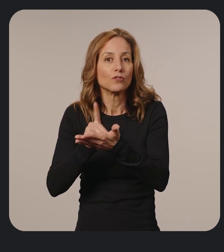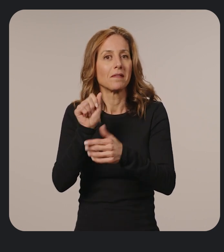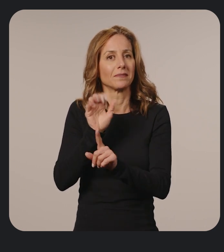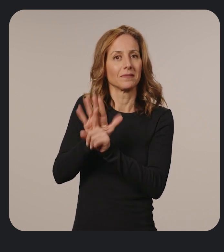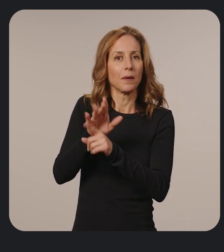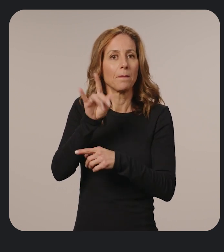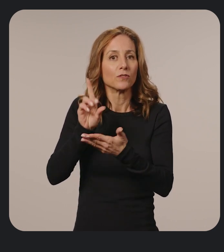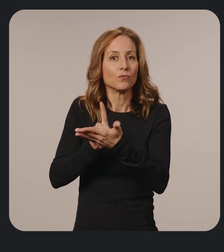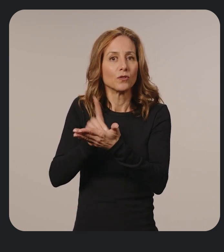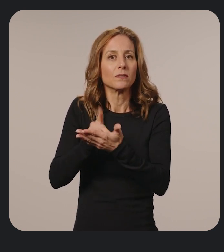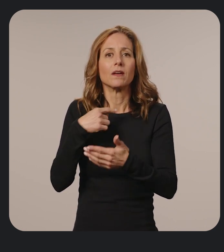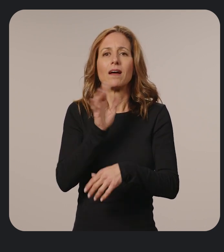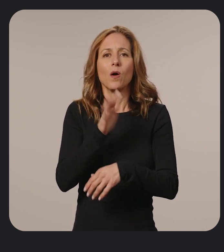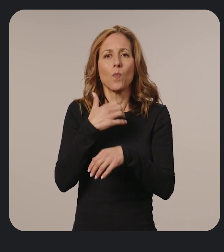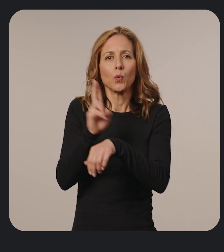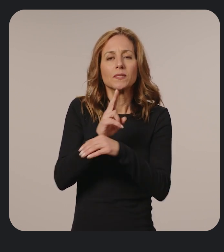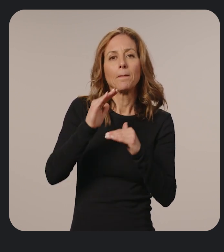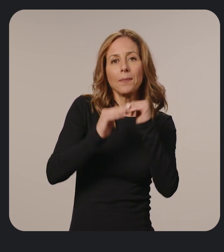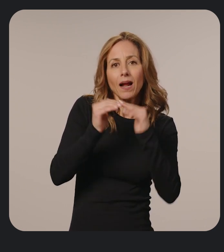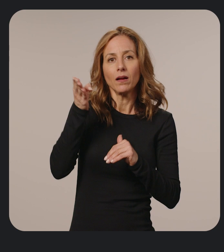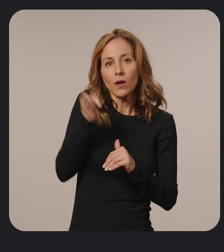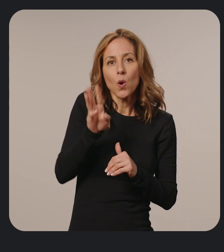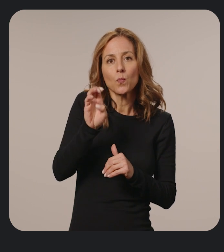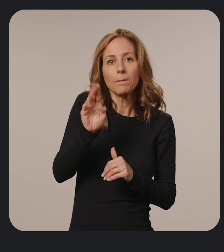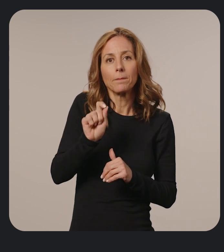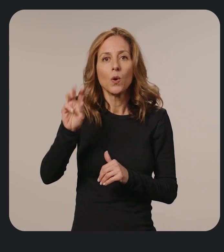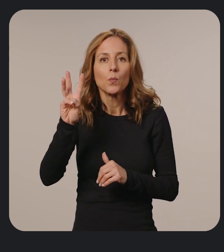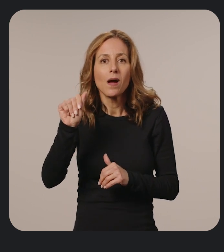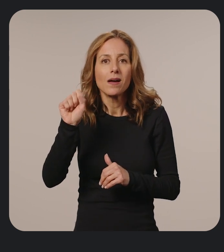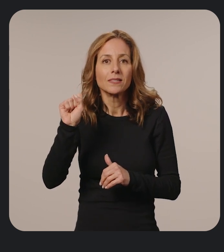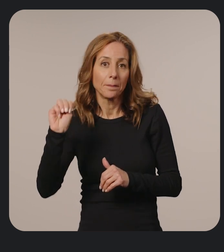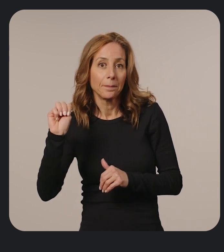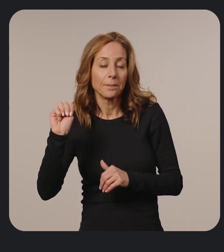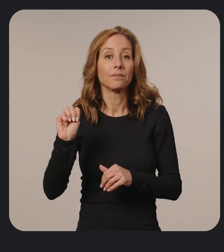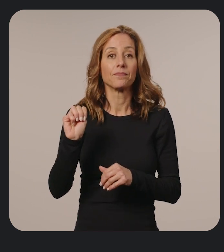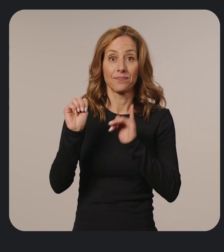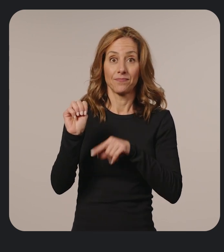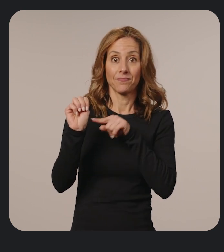as its public directory. And what I want to use is build/web_wasm.